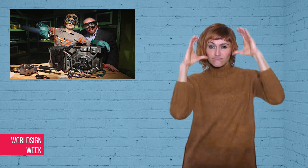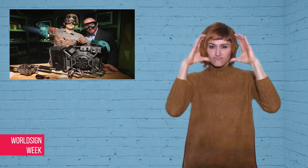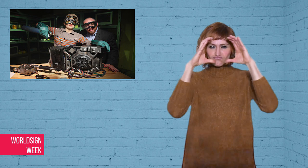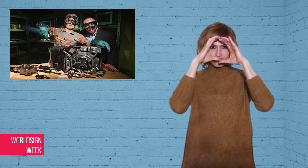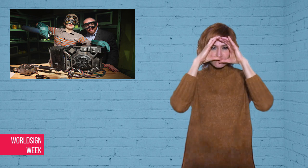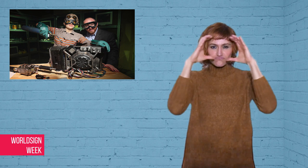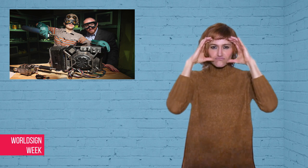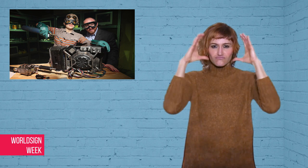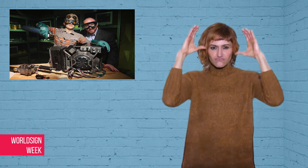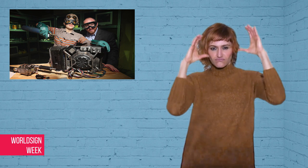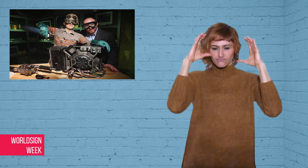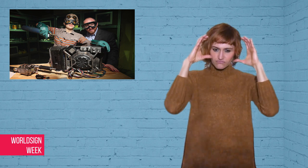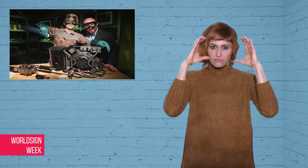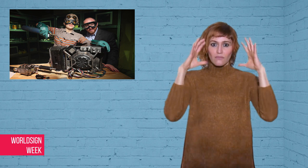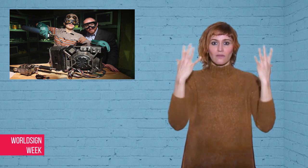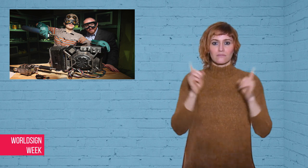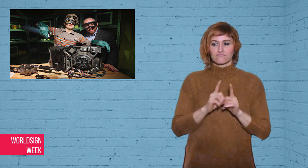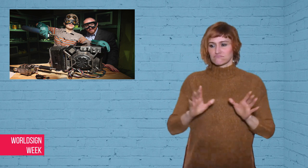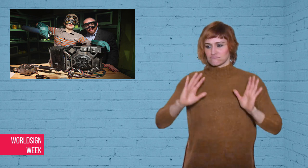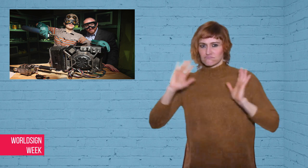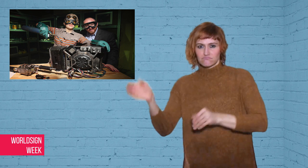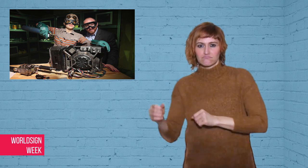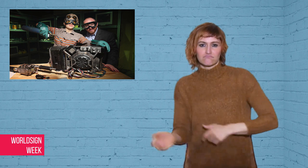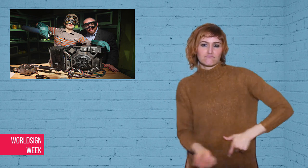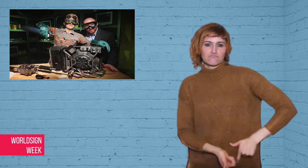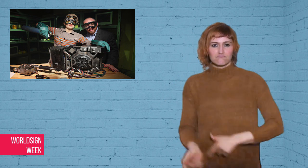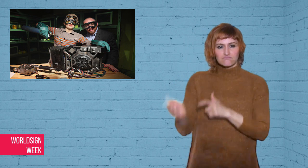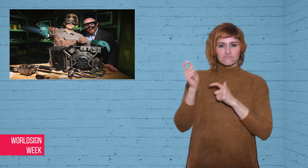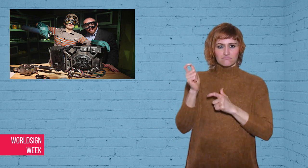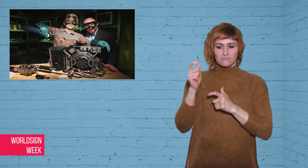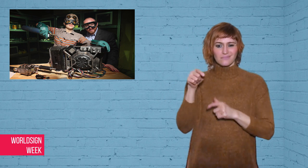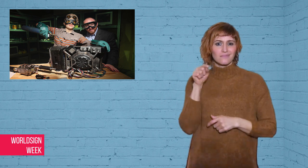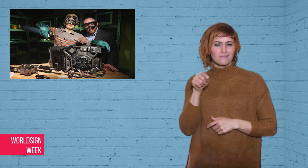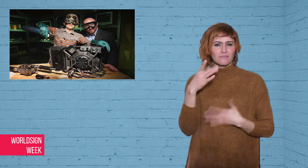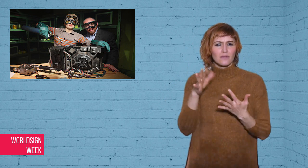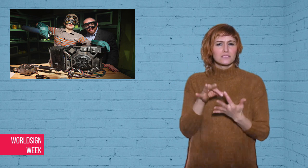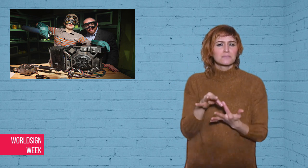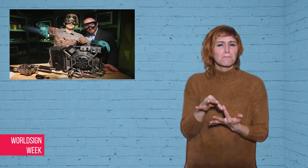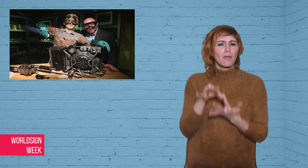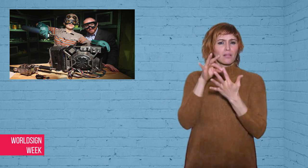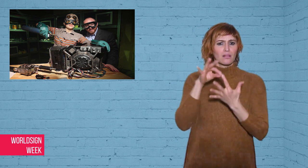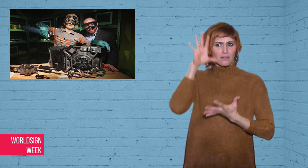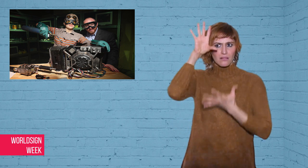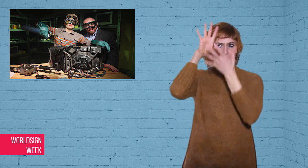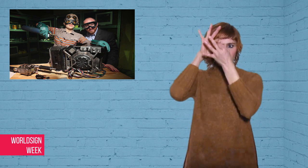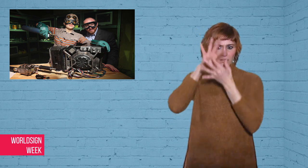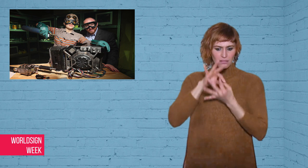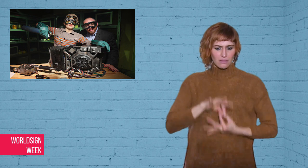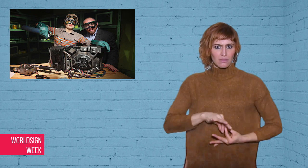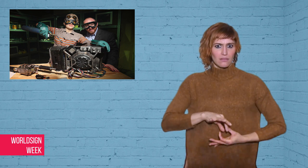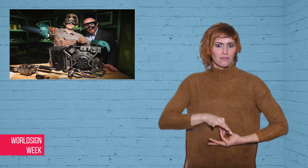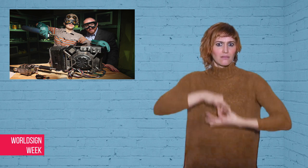They are also asked to grab a specialized